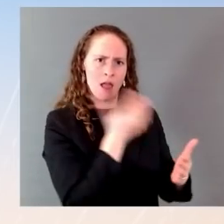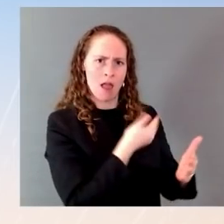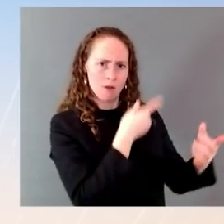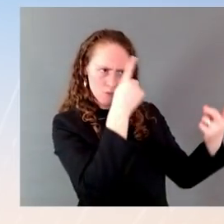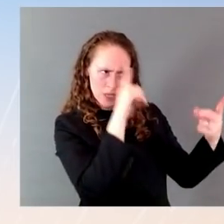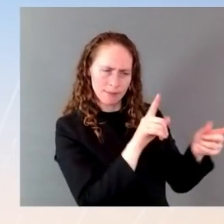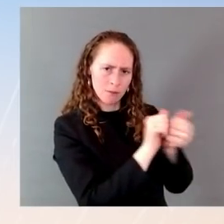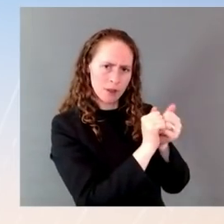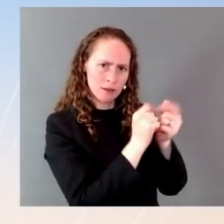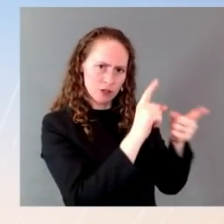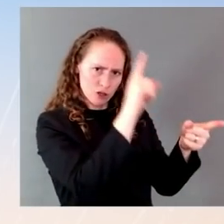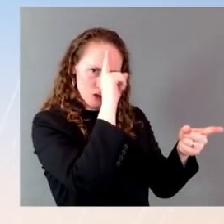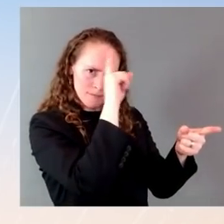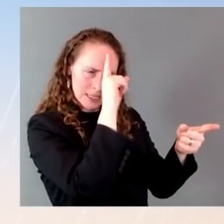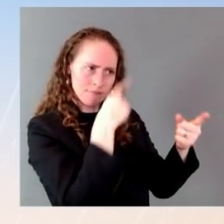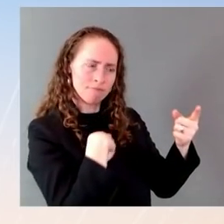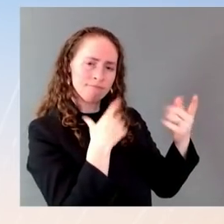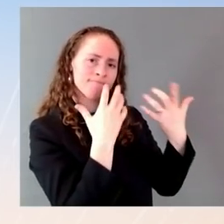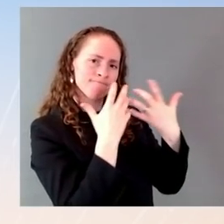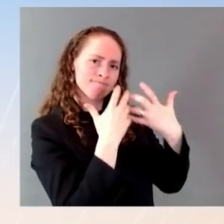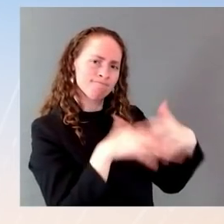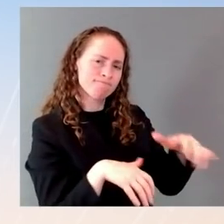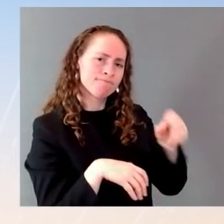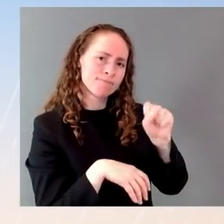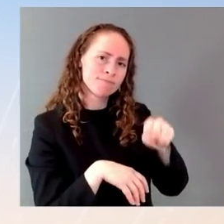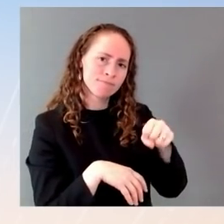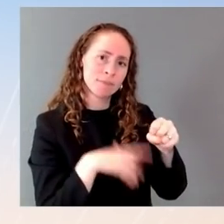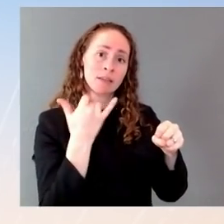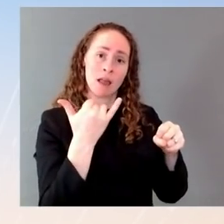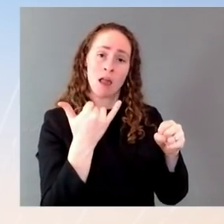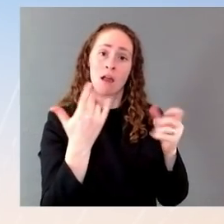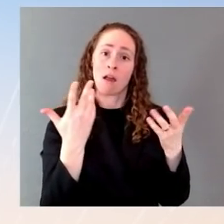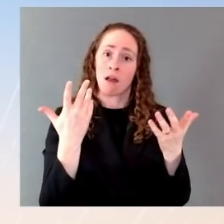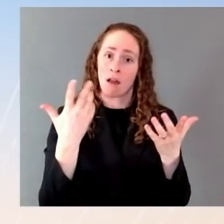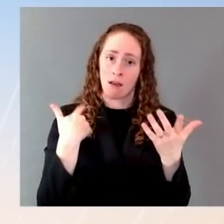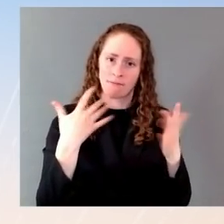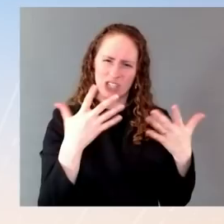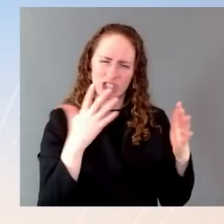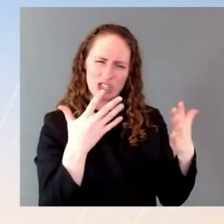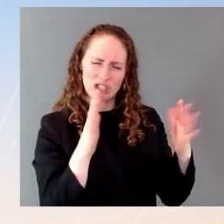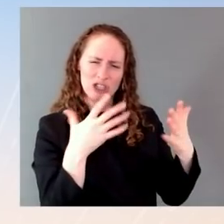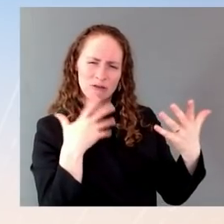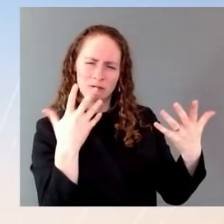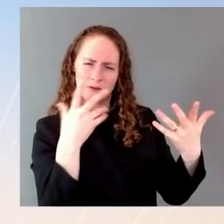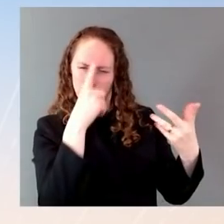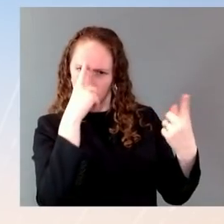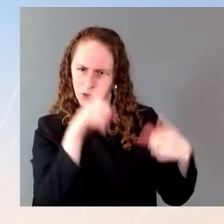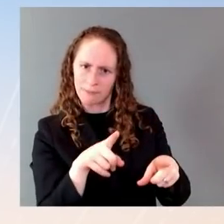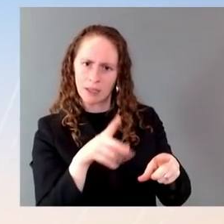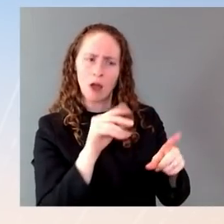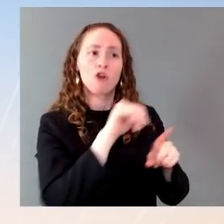Obviously, our preference is that we not get to that point. The Press: And then referencing -- because you brought up the members on the Hill